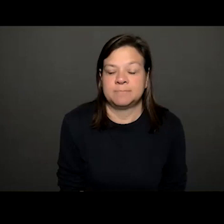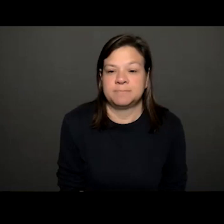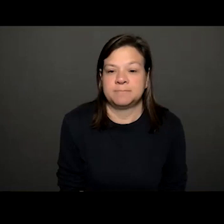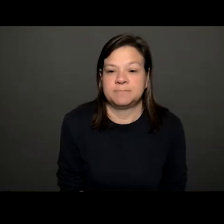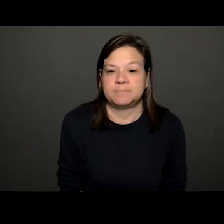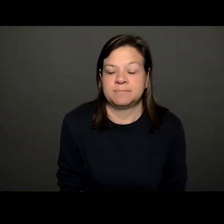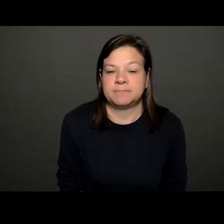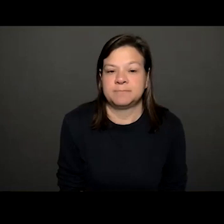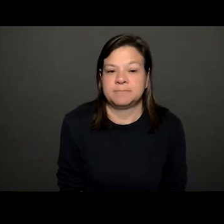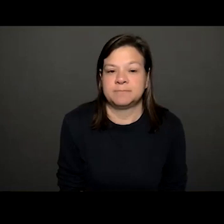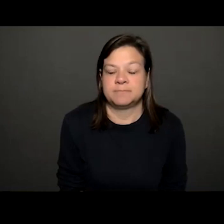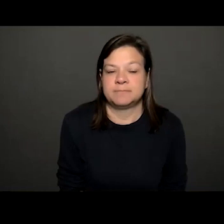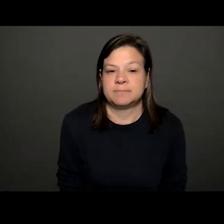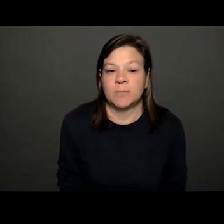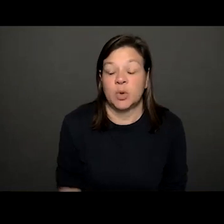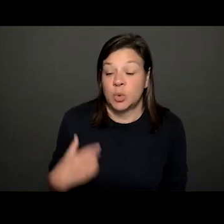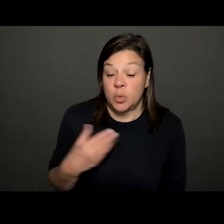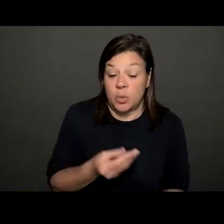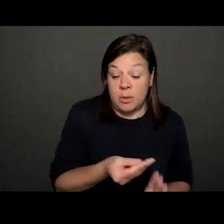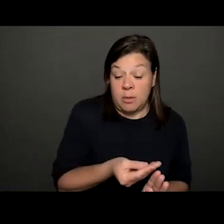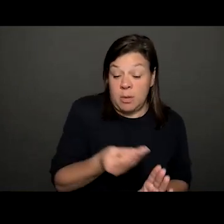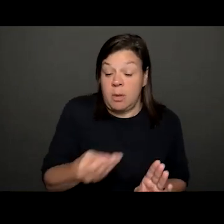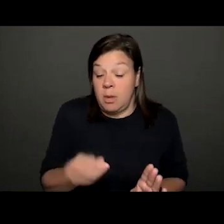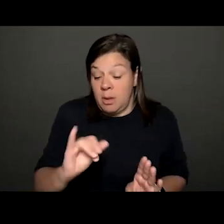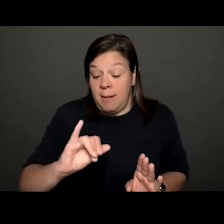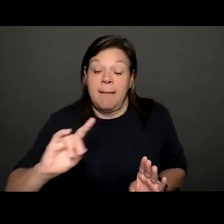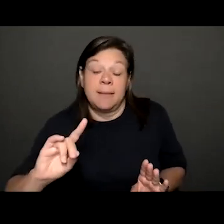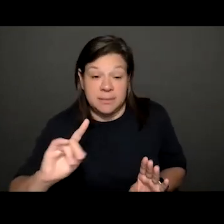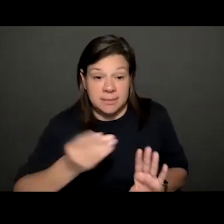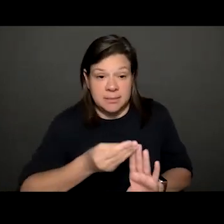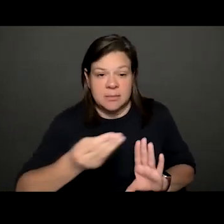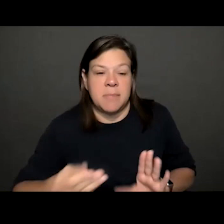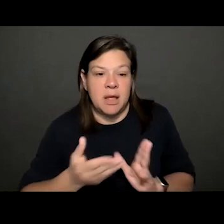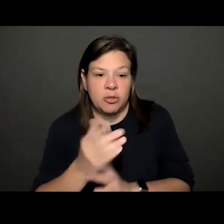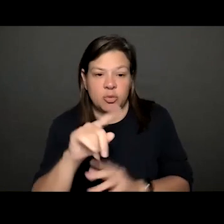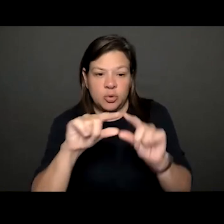FOR THE SUMMER CAMP THROUGH THIS FIELD HERE. AND THIS FIELD IS A HIDDEN FIELD.